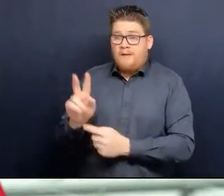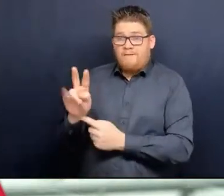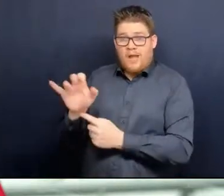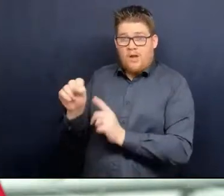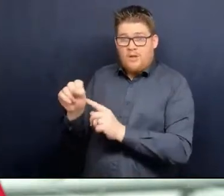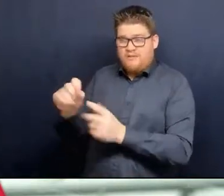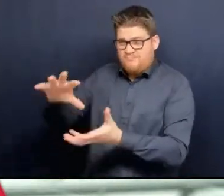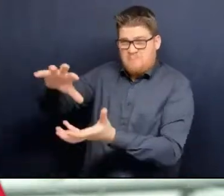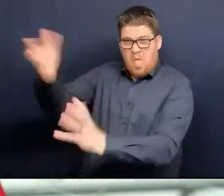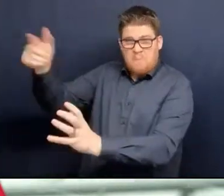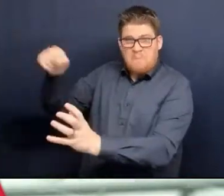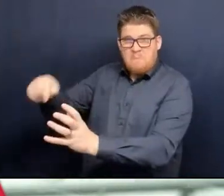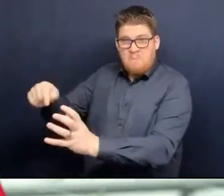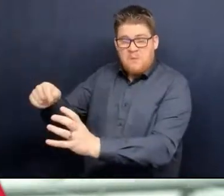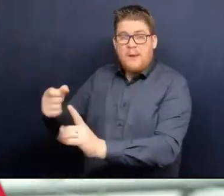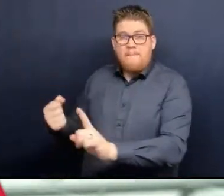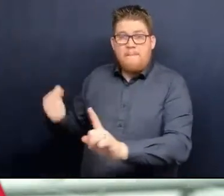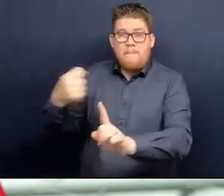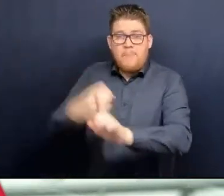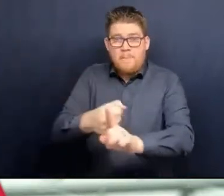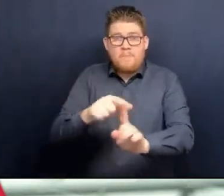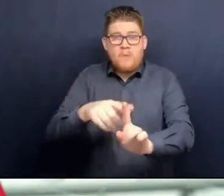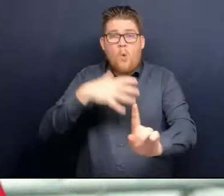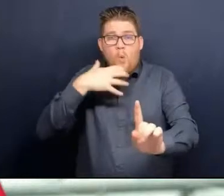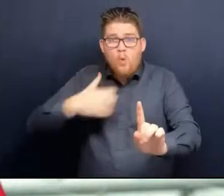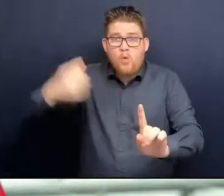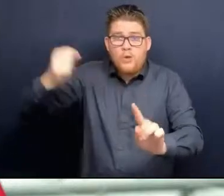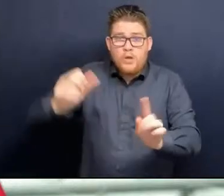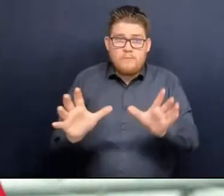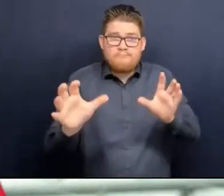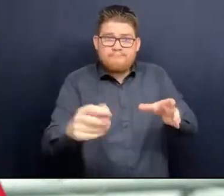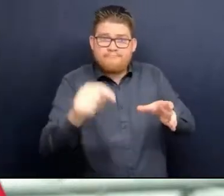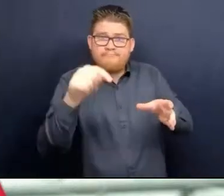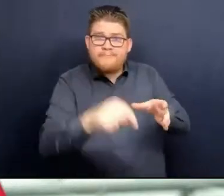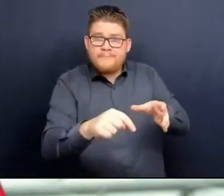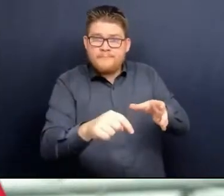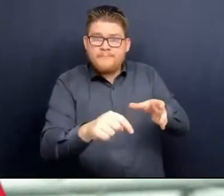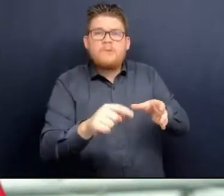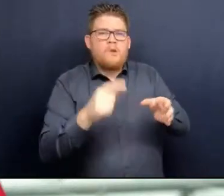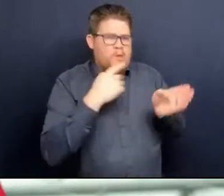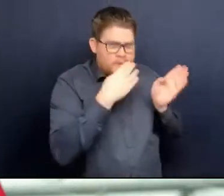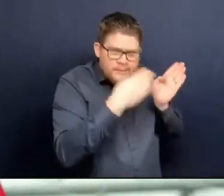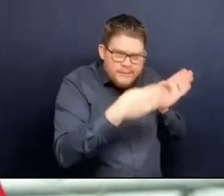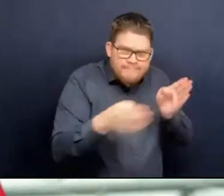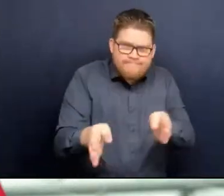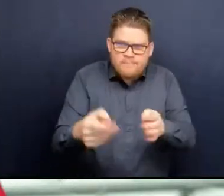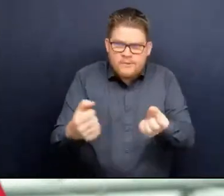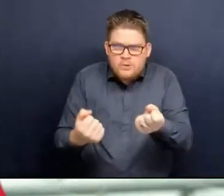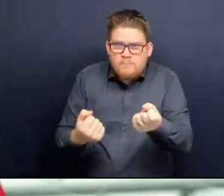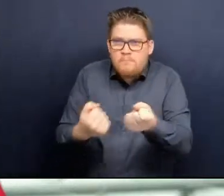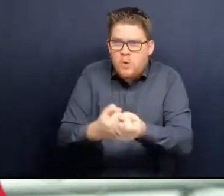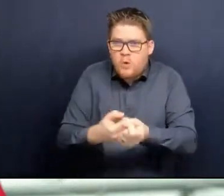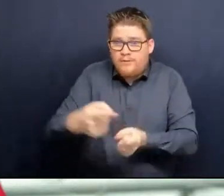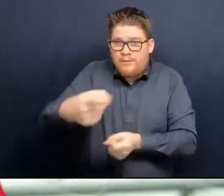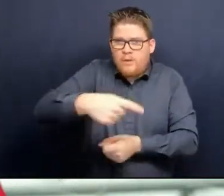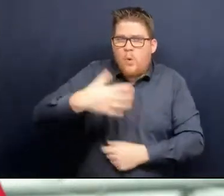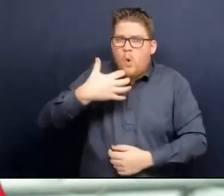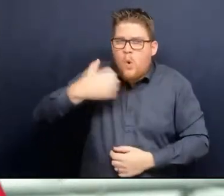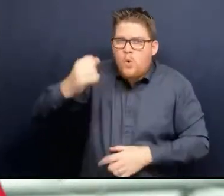virus that has more impact on older people, in which case only a target group group of people